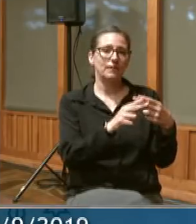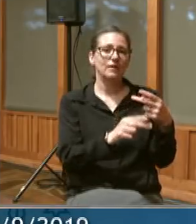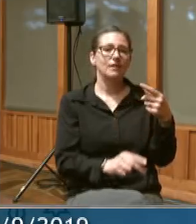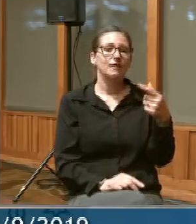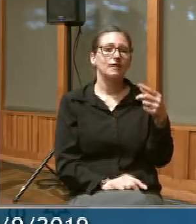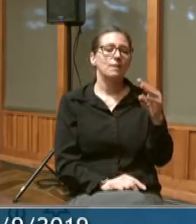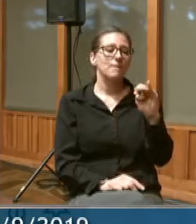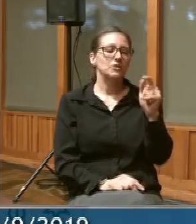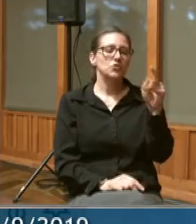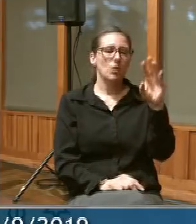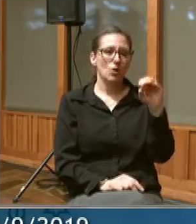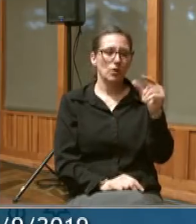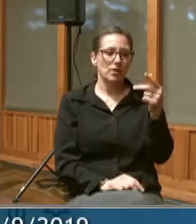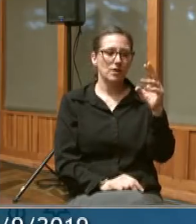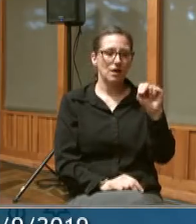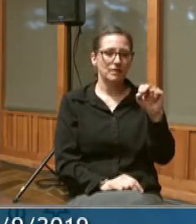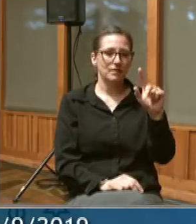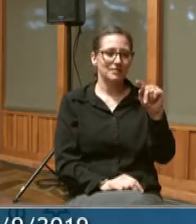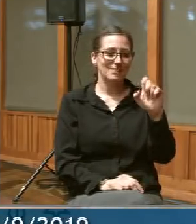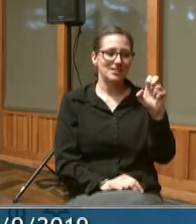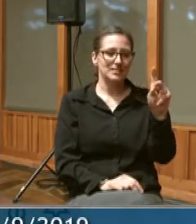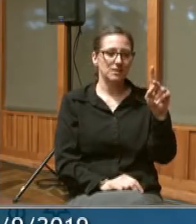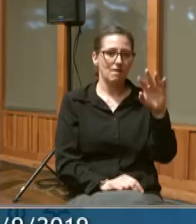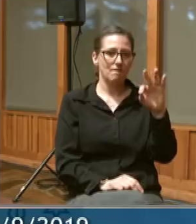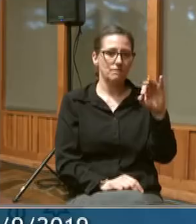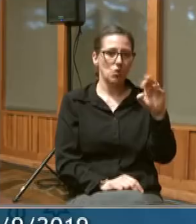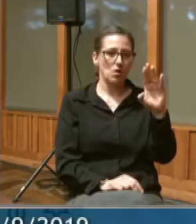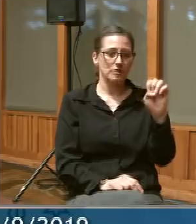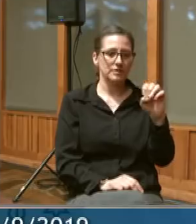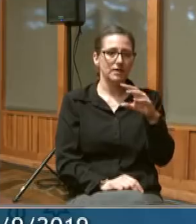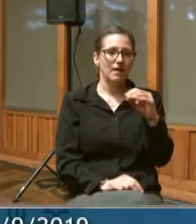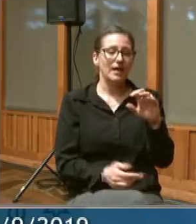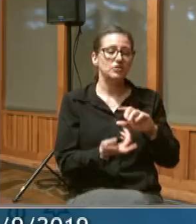DEATHS ARE SUICIDES. SO THE RESTRUCTURING AND